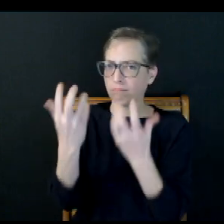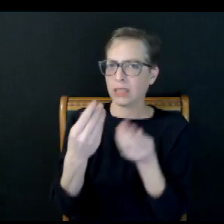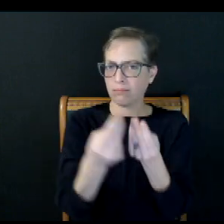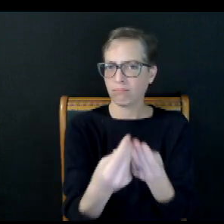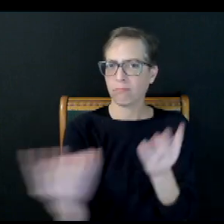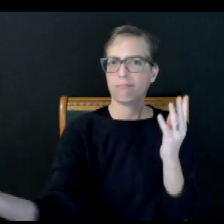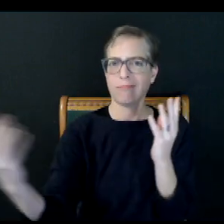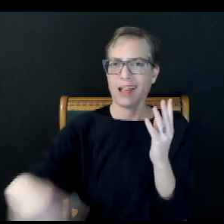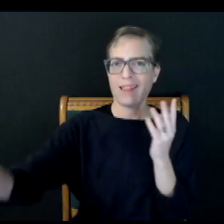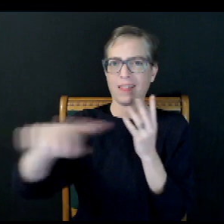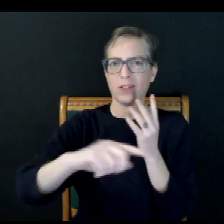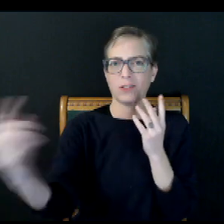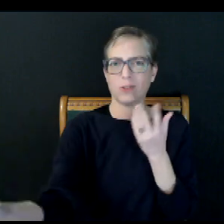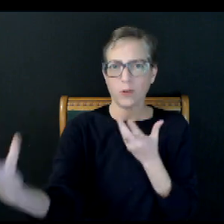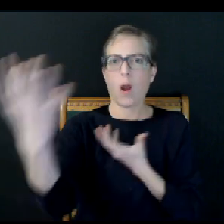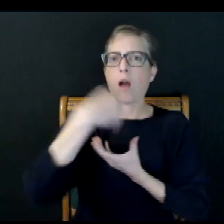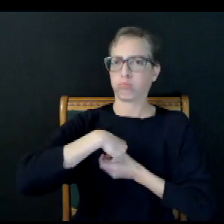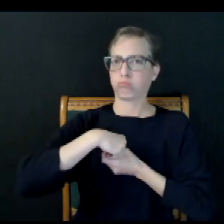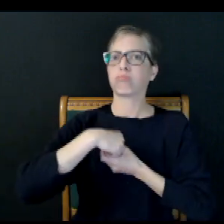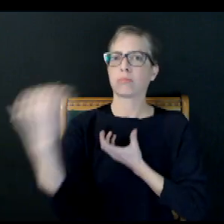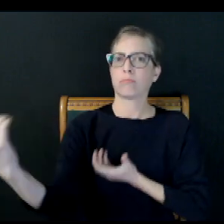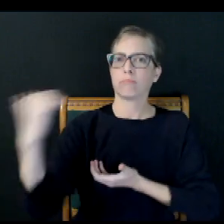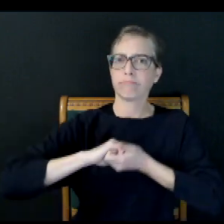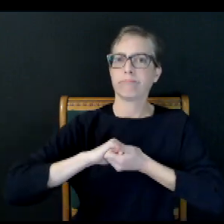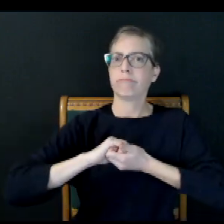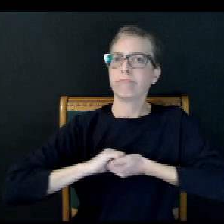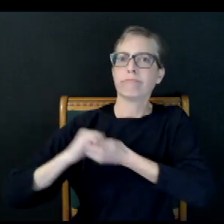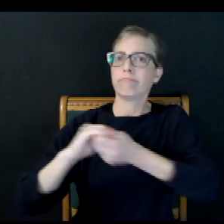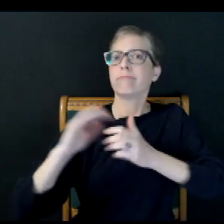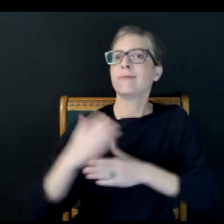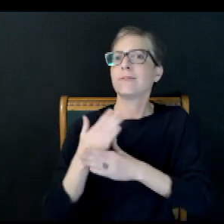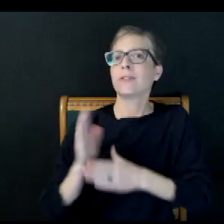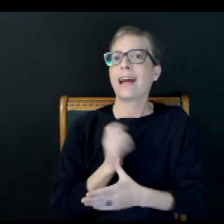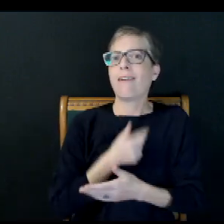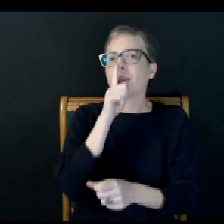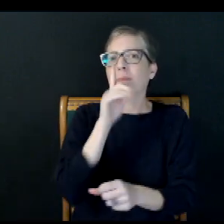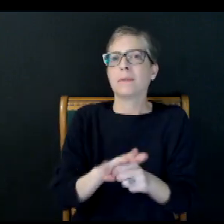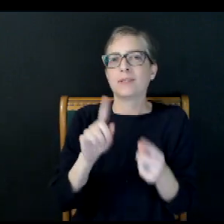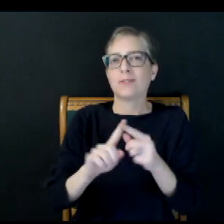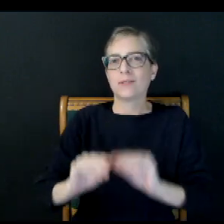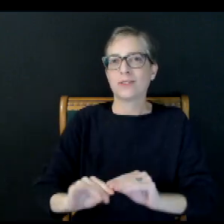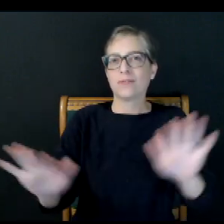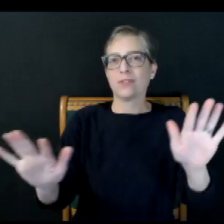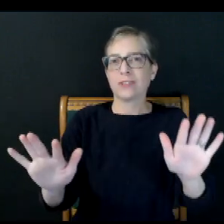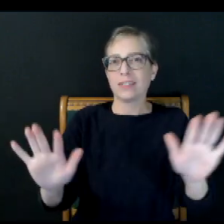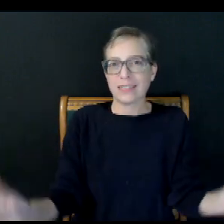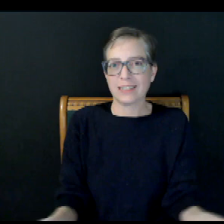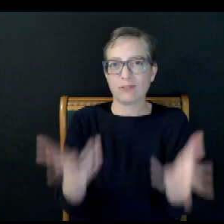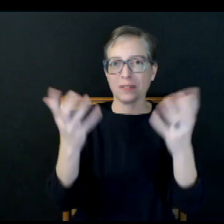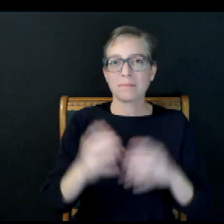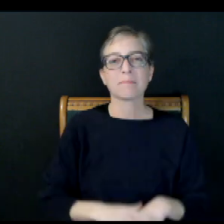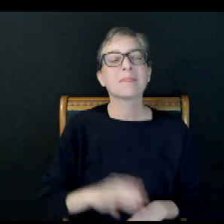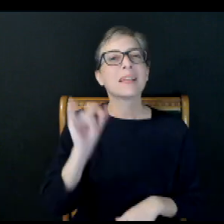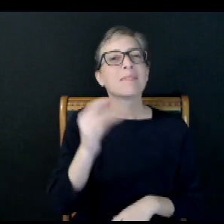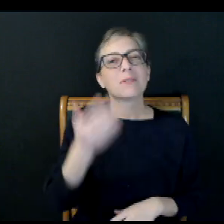equity to those that don't know me. Hi, my name is Jennifer Lee Rambharose,